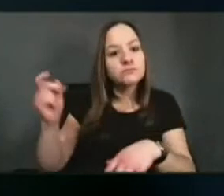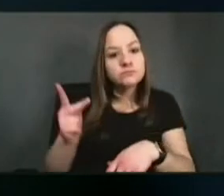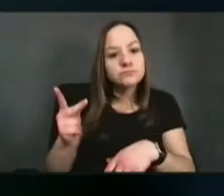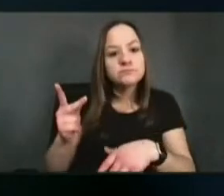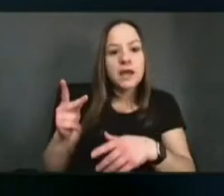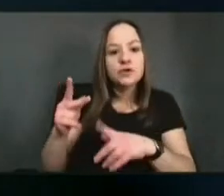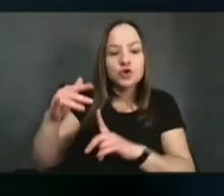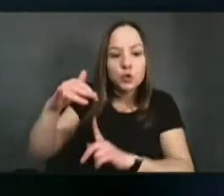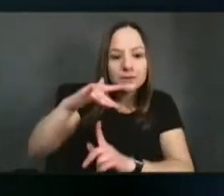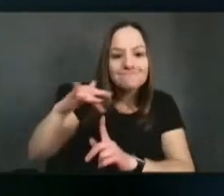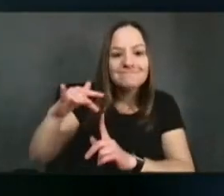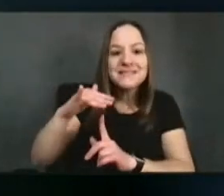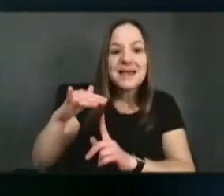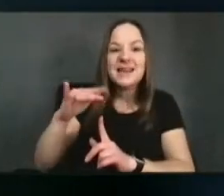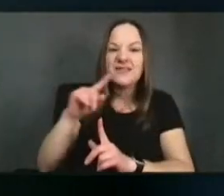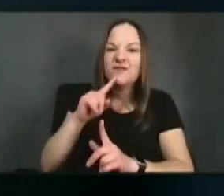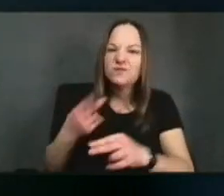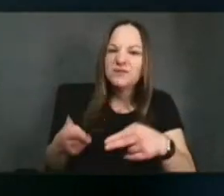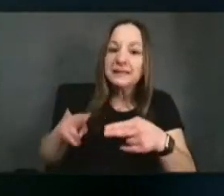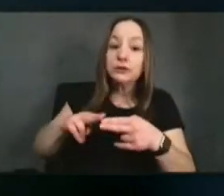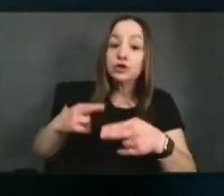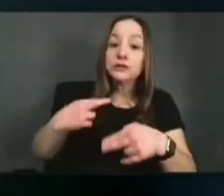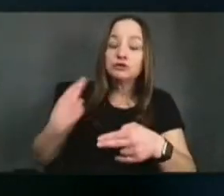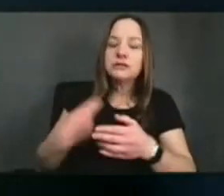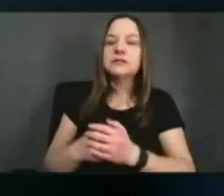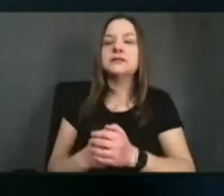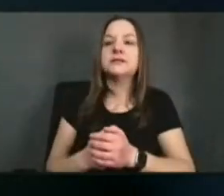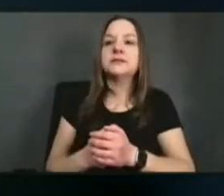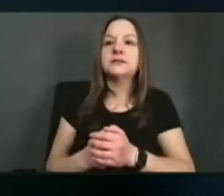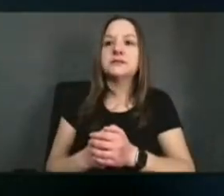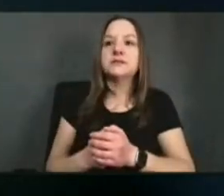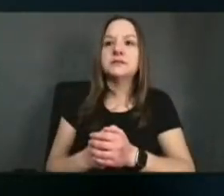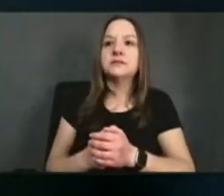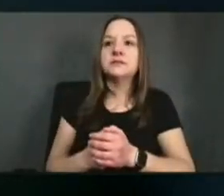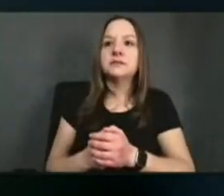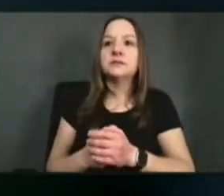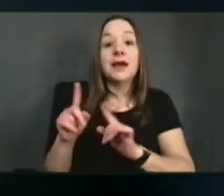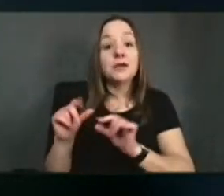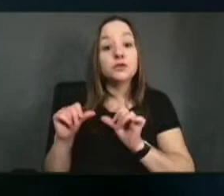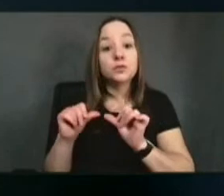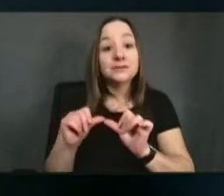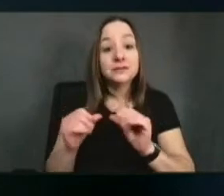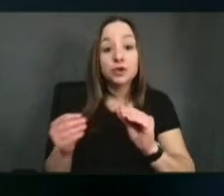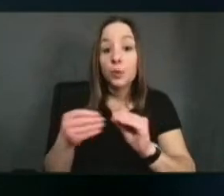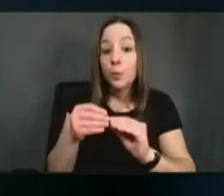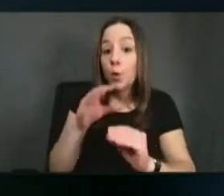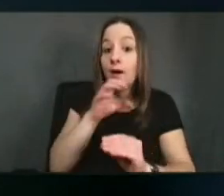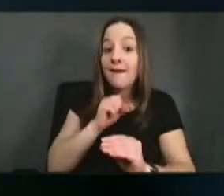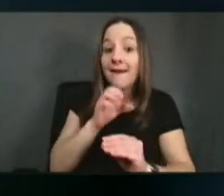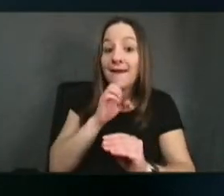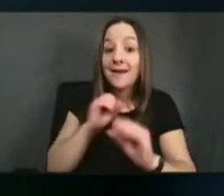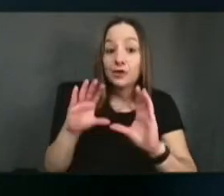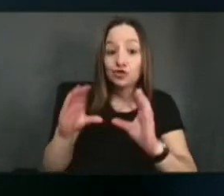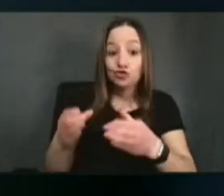to return back to, uh, setting that could put them at increased risk as we move down and had